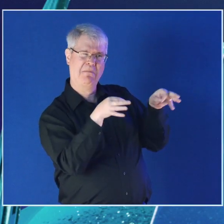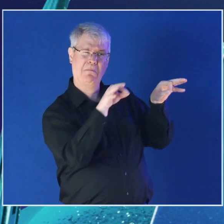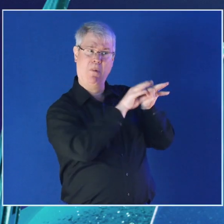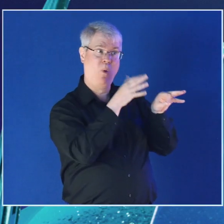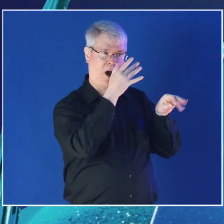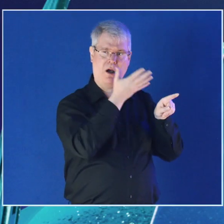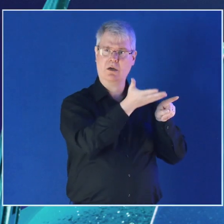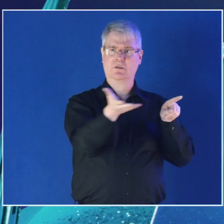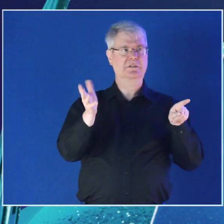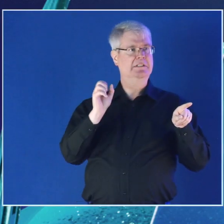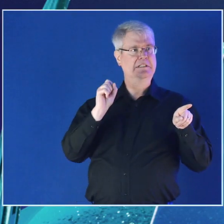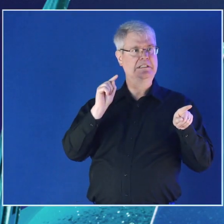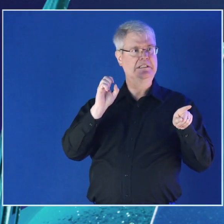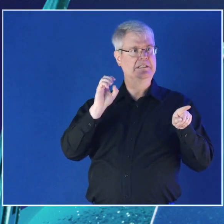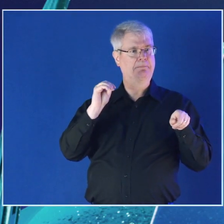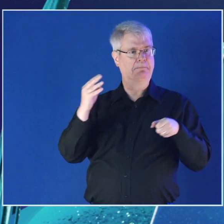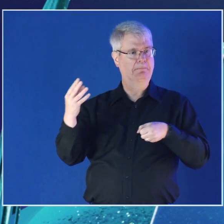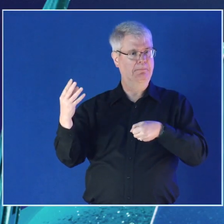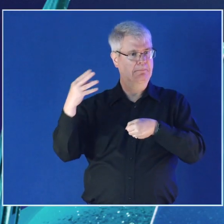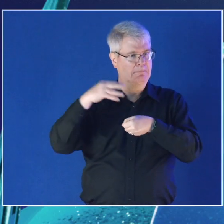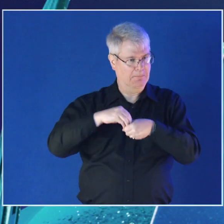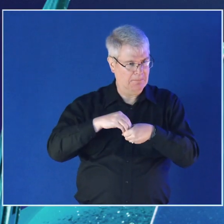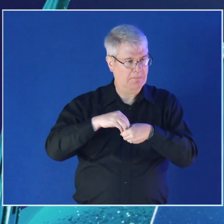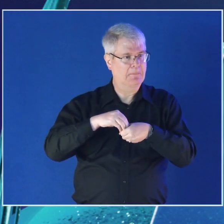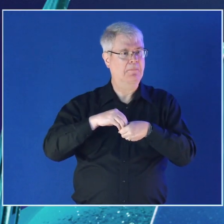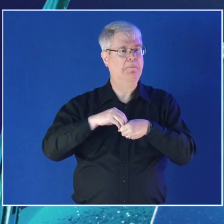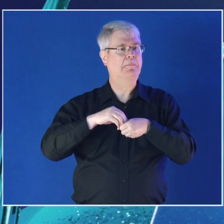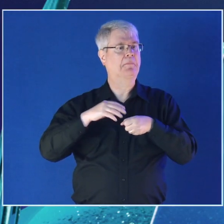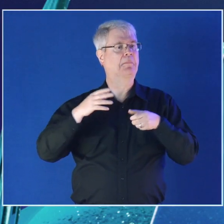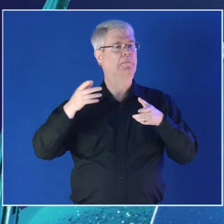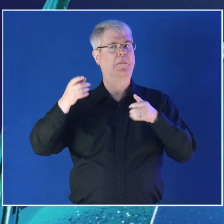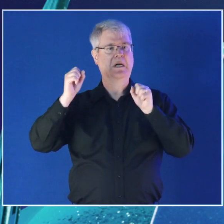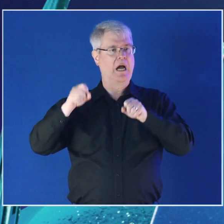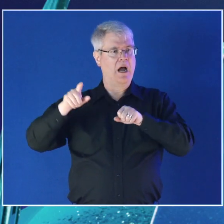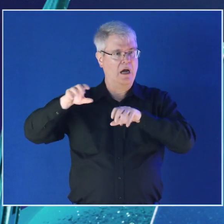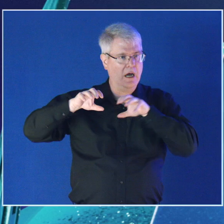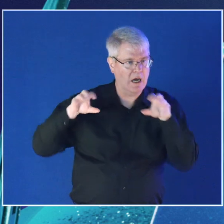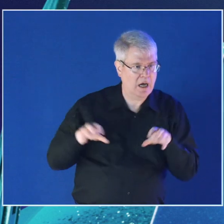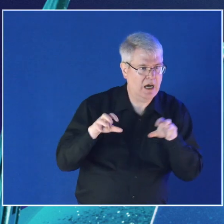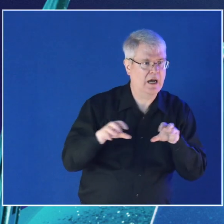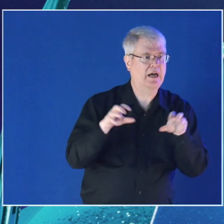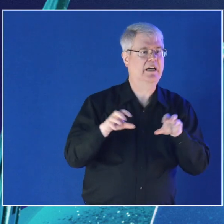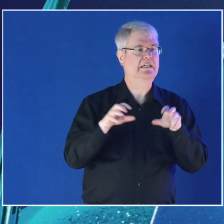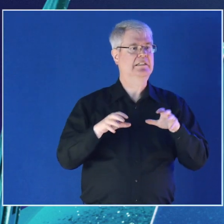on the traditional paper-based methods. Working with DAISY, we have improved a lot